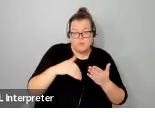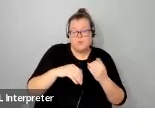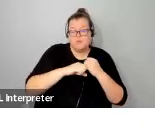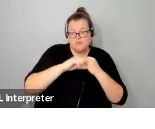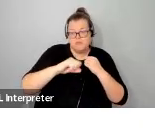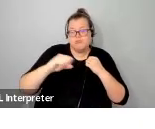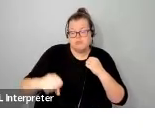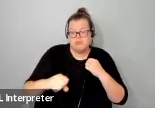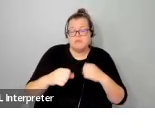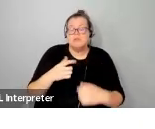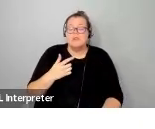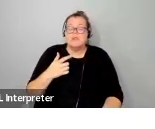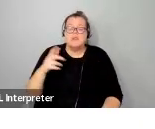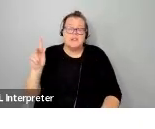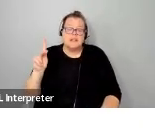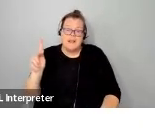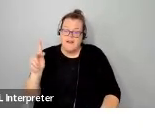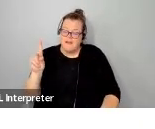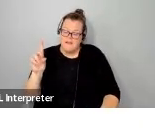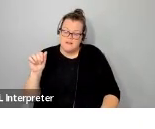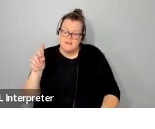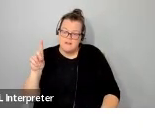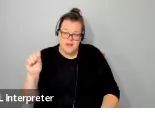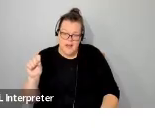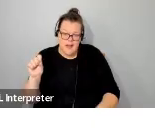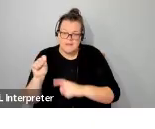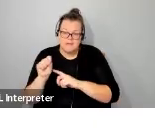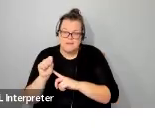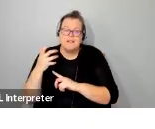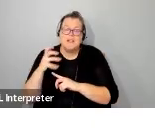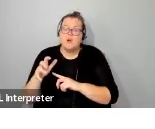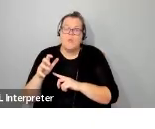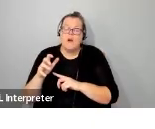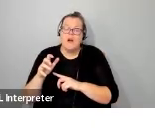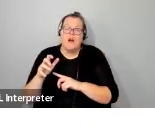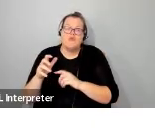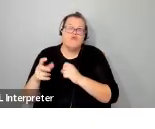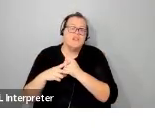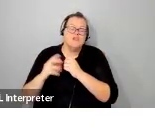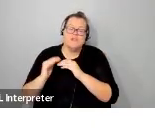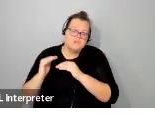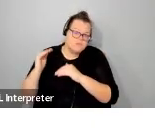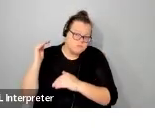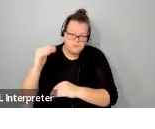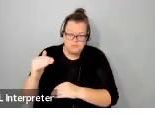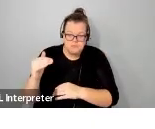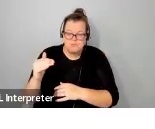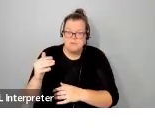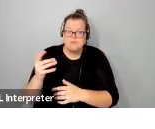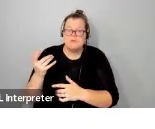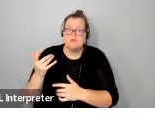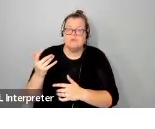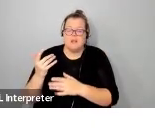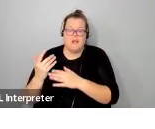that the K Dots didn't want to over reserve space on the CSW and have that impede access.